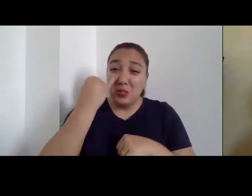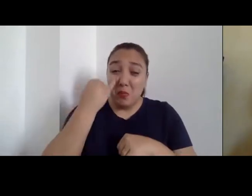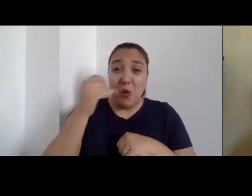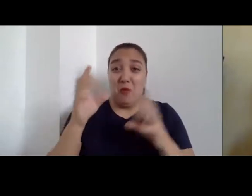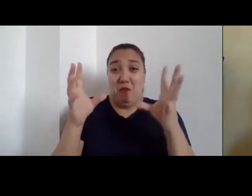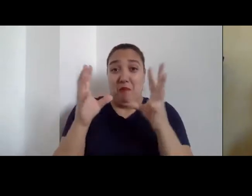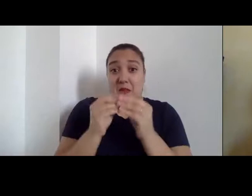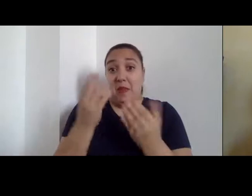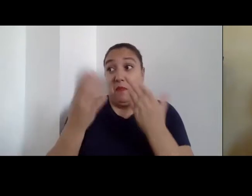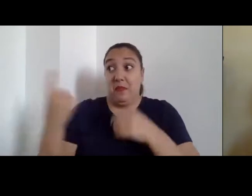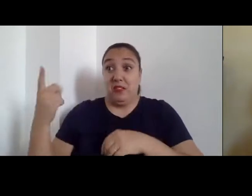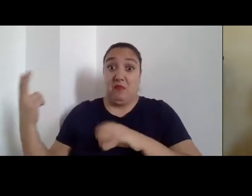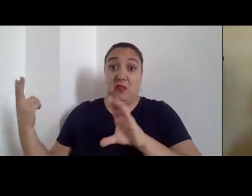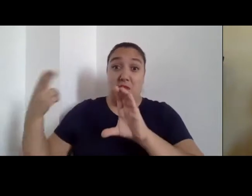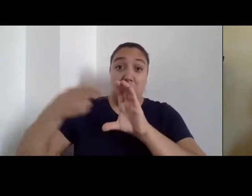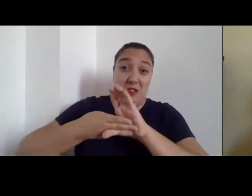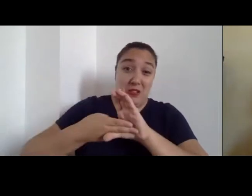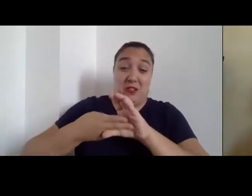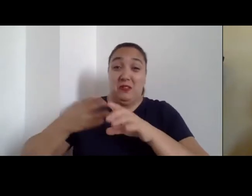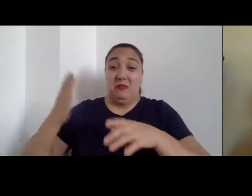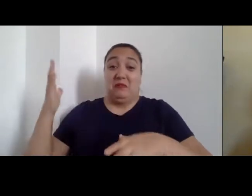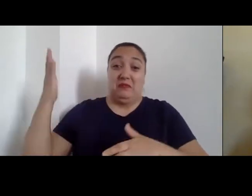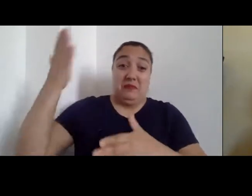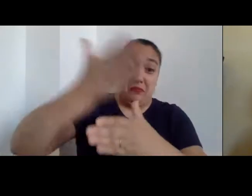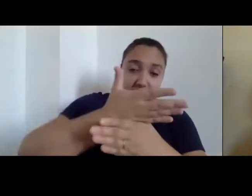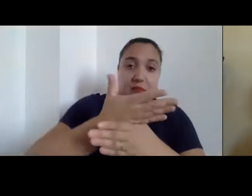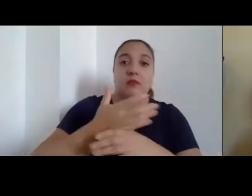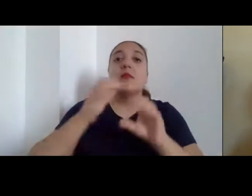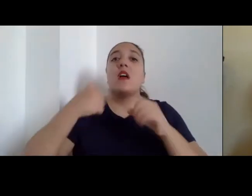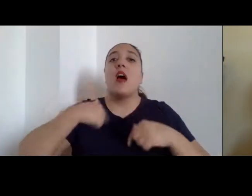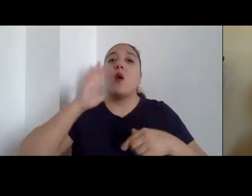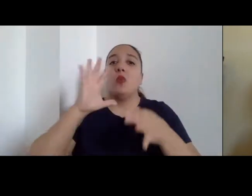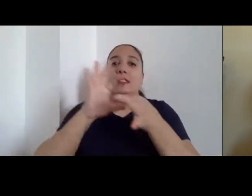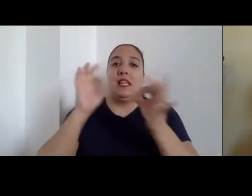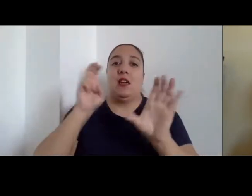will hear us say abort three times and end the session. We will then resume within